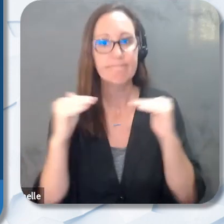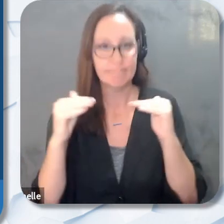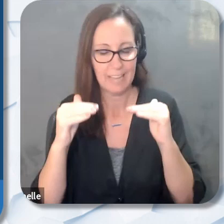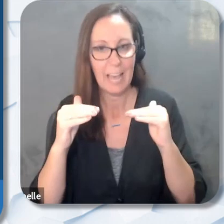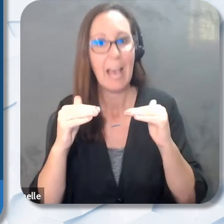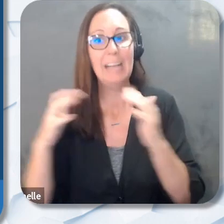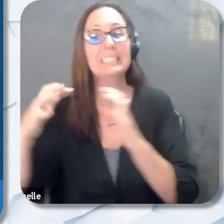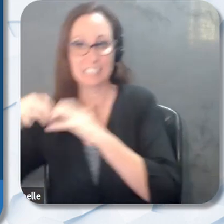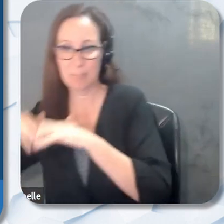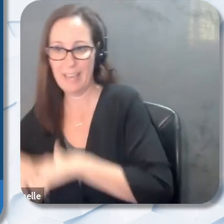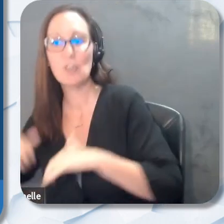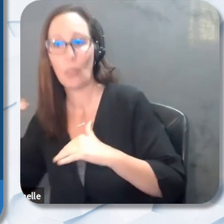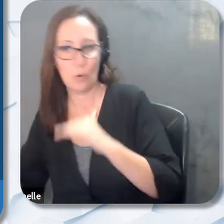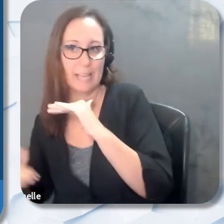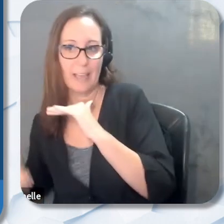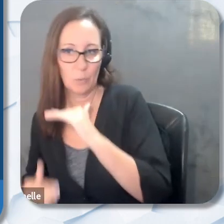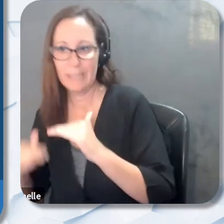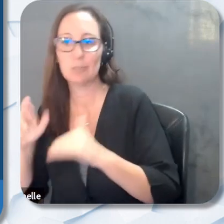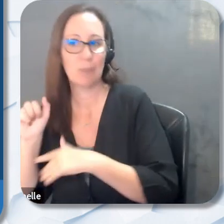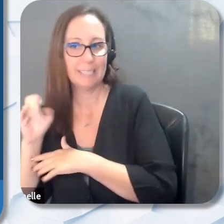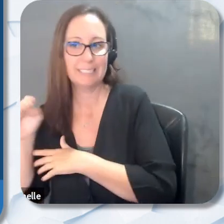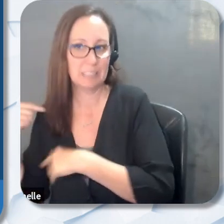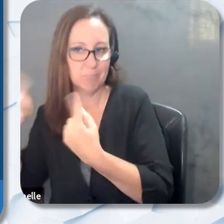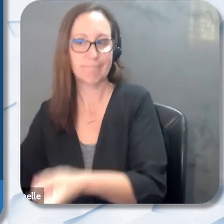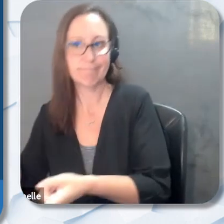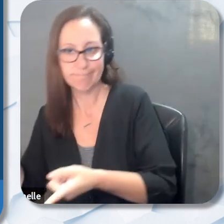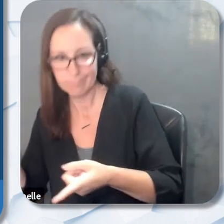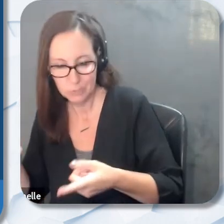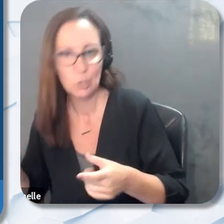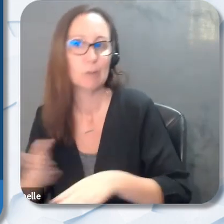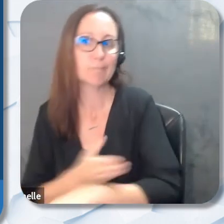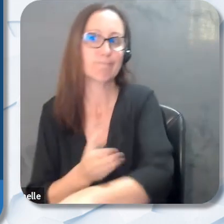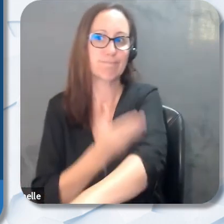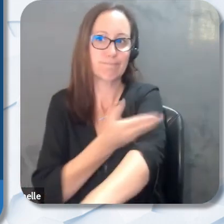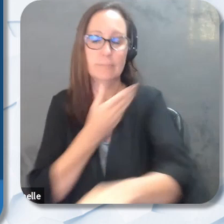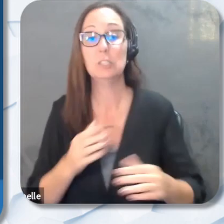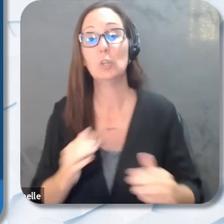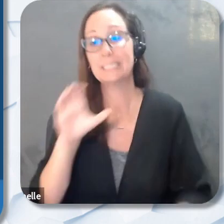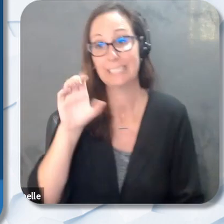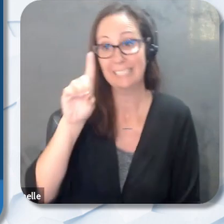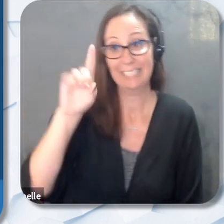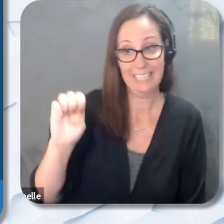inequities and historic racism. The California Department of Education or CD is bringing new